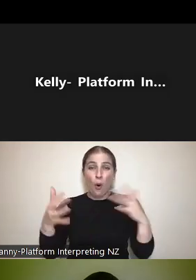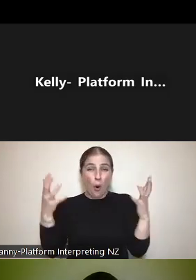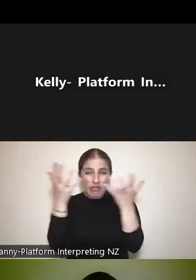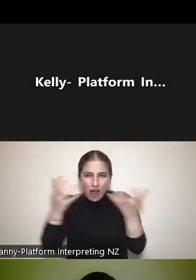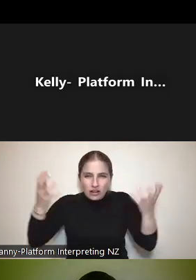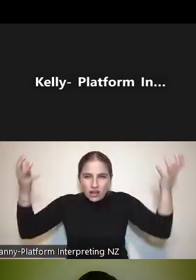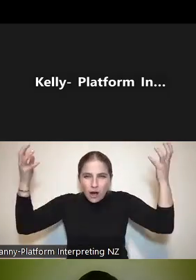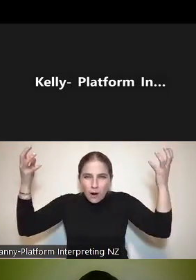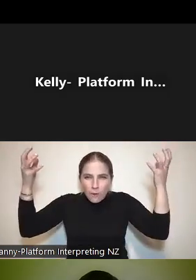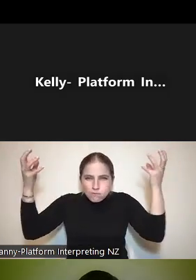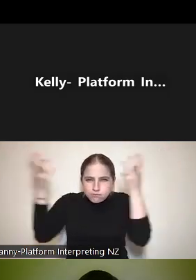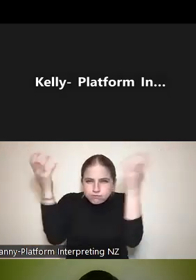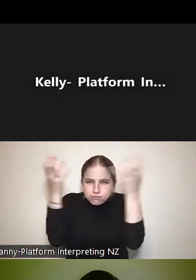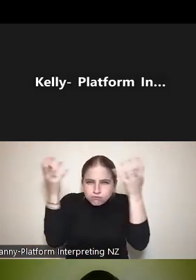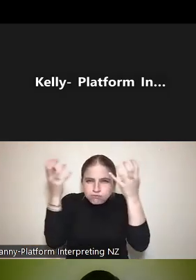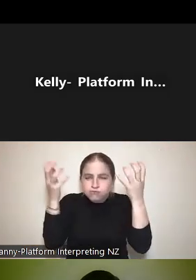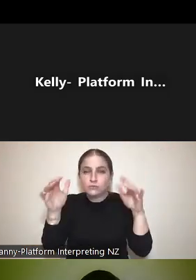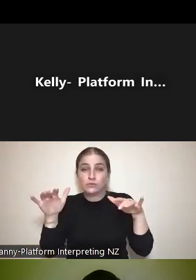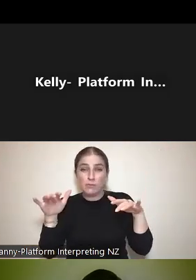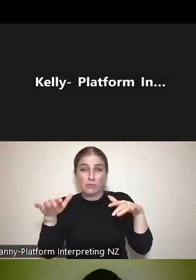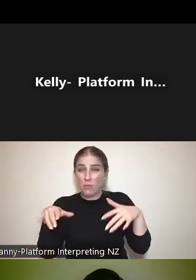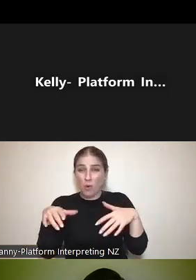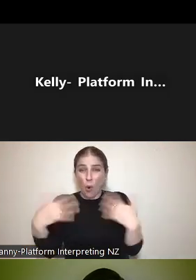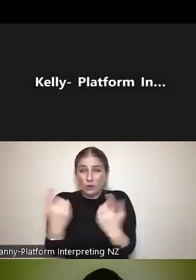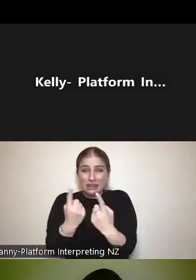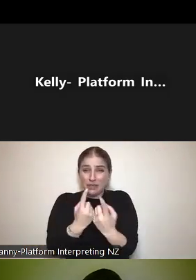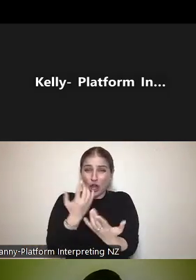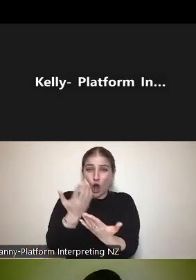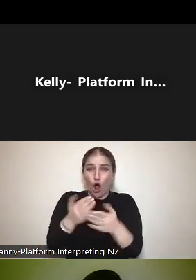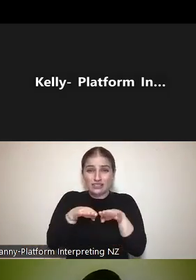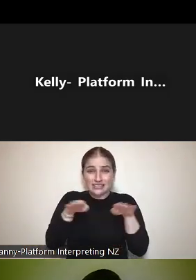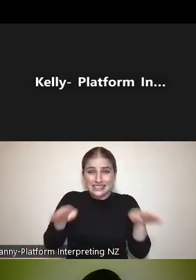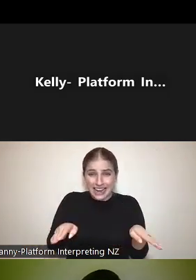foil, you know, whatever it is on stage that you think someone might want to know about this. You